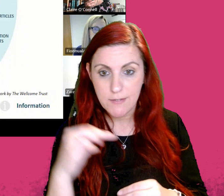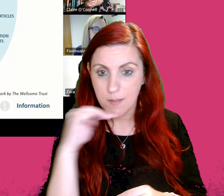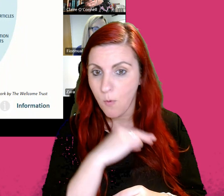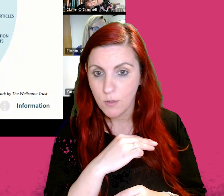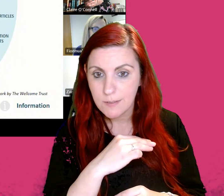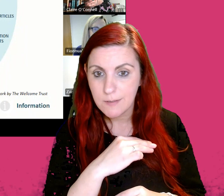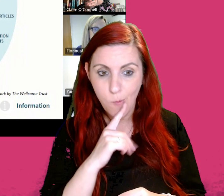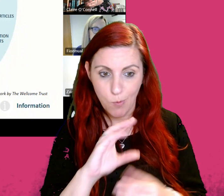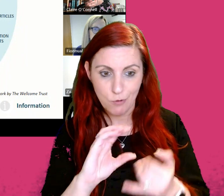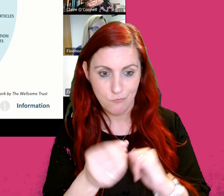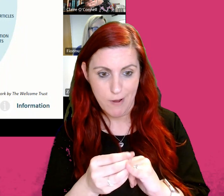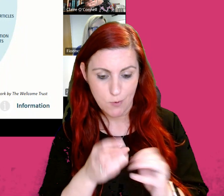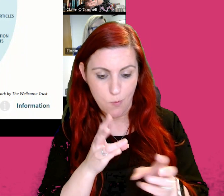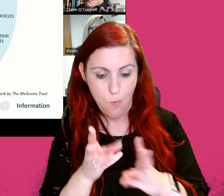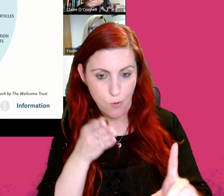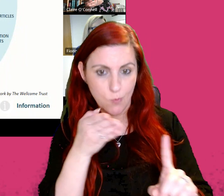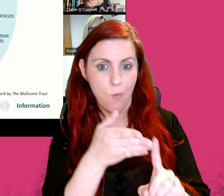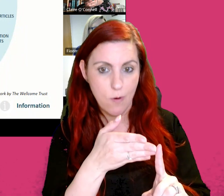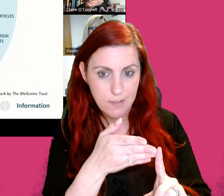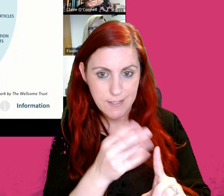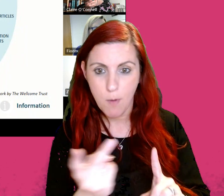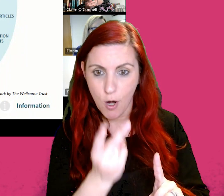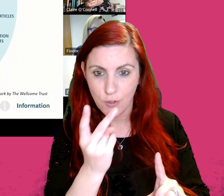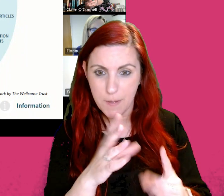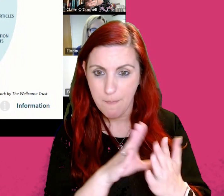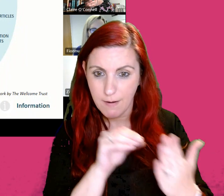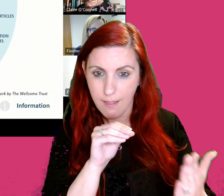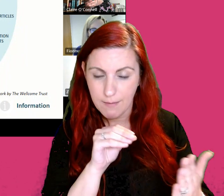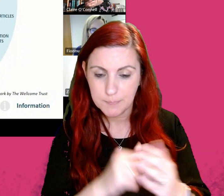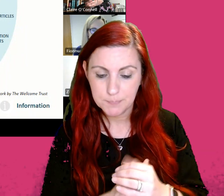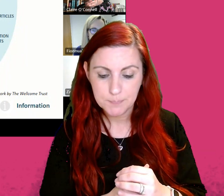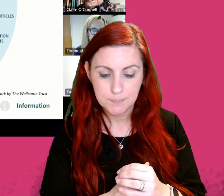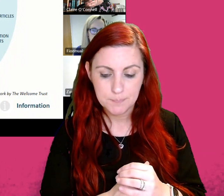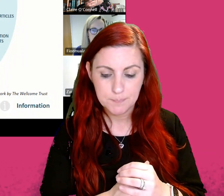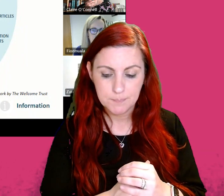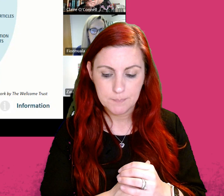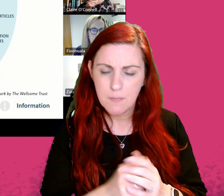trying to work towards is this more partnership model so why do we do it uh why do we take the